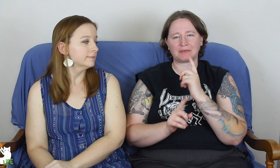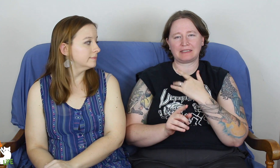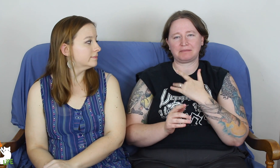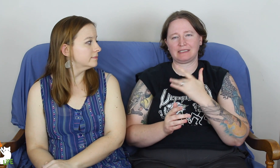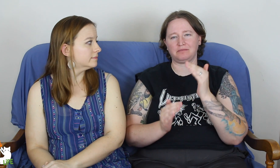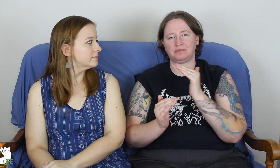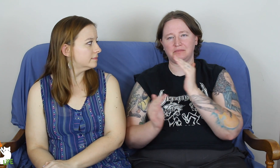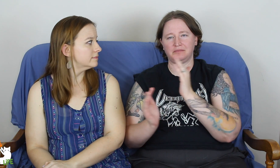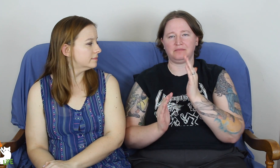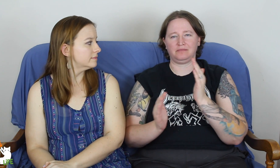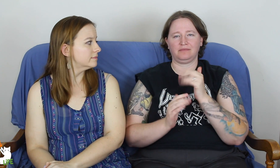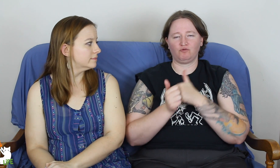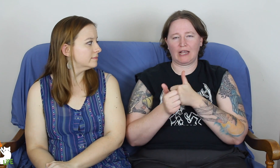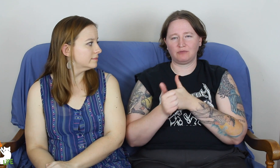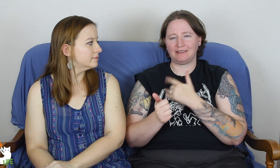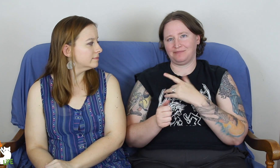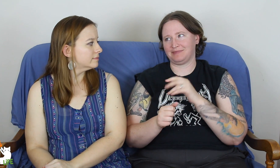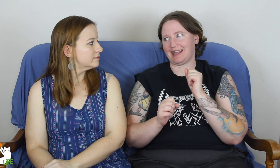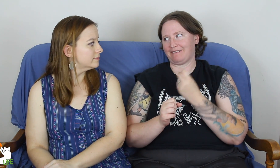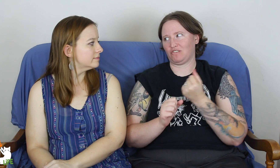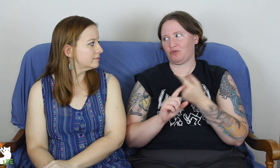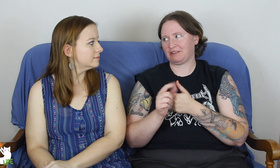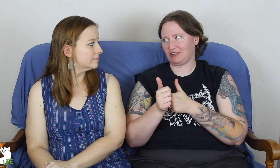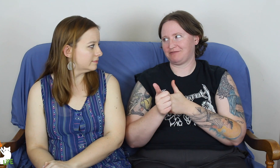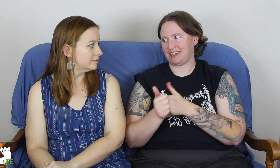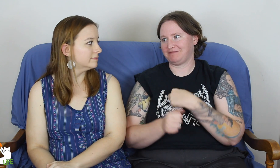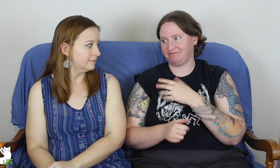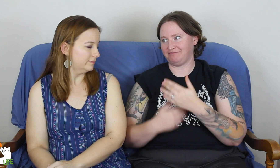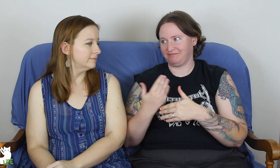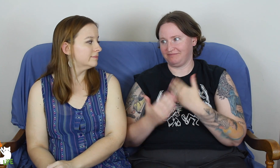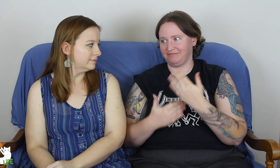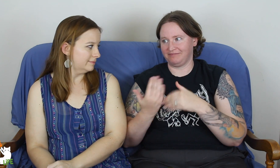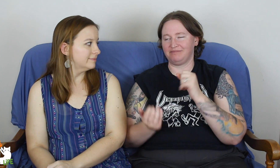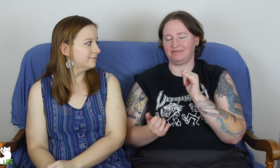of where her cycles are at and just kind of keep track of that a few months beforehand.